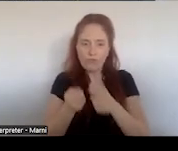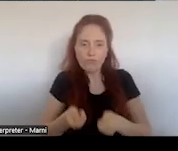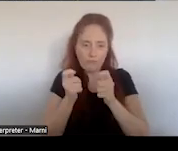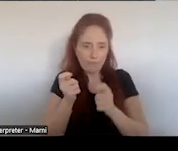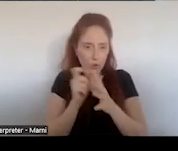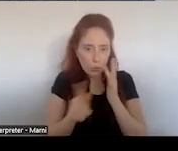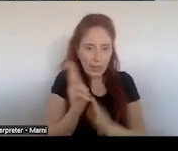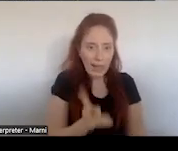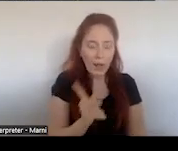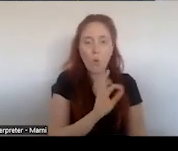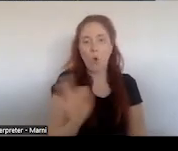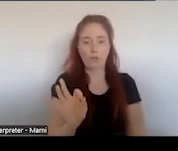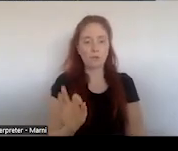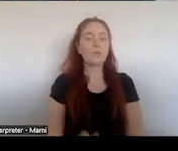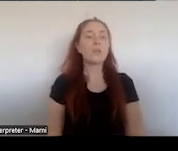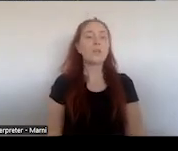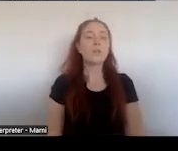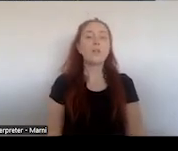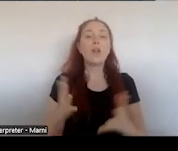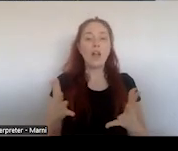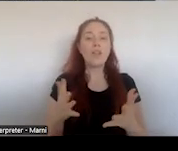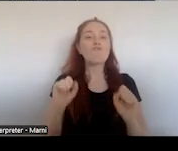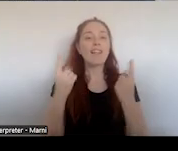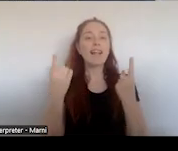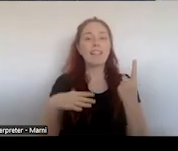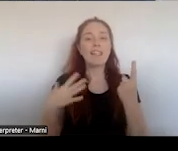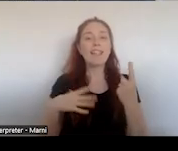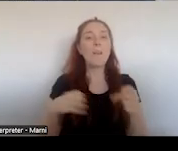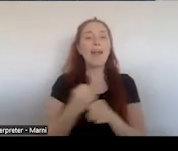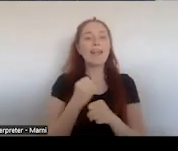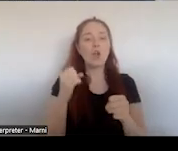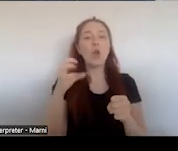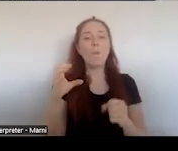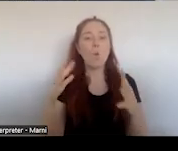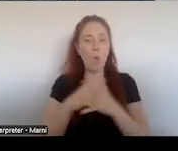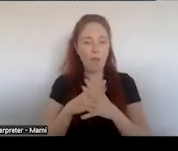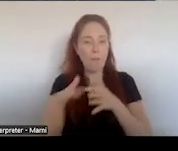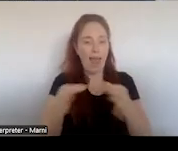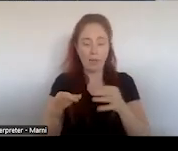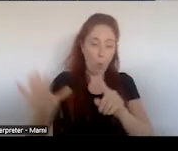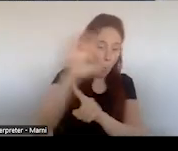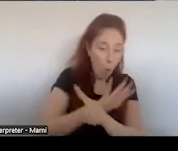Commonwealth government associated plan under the former National disability strategy.